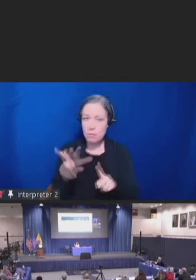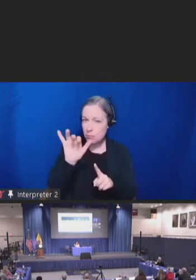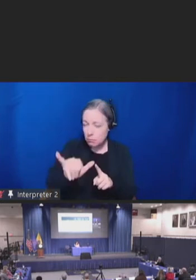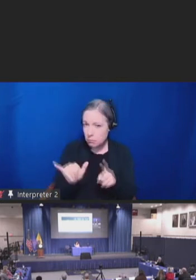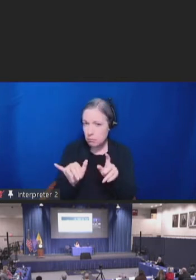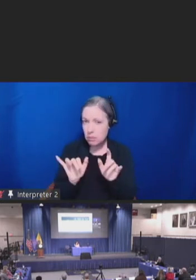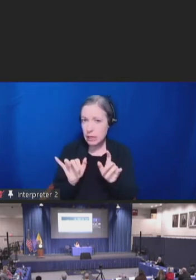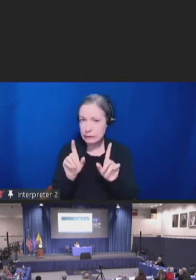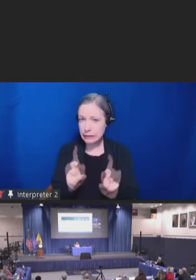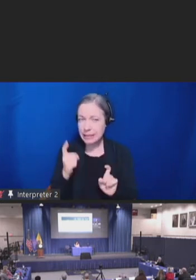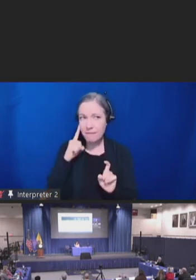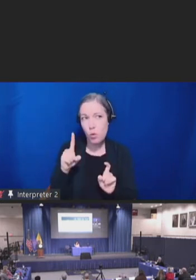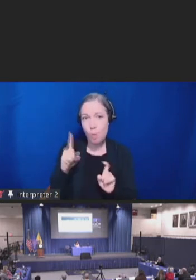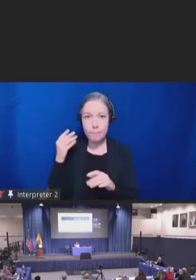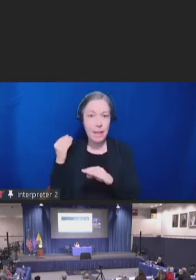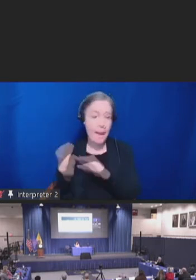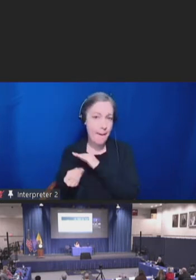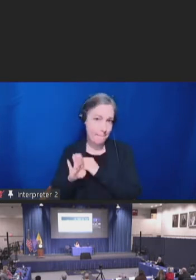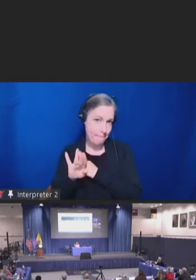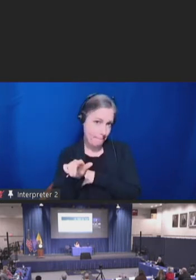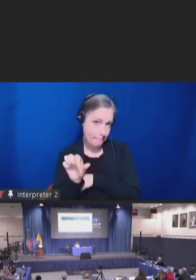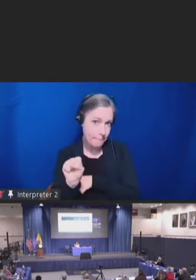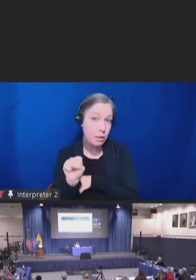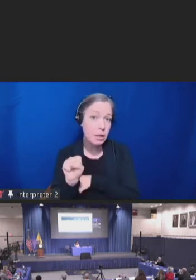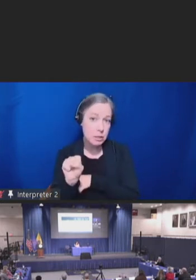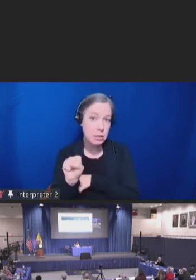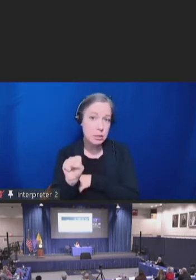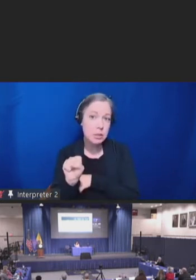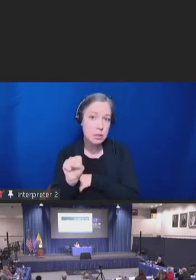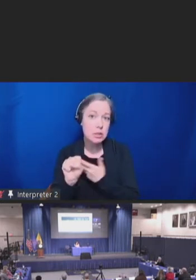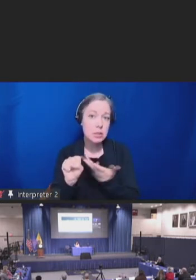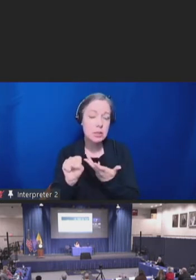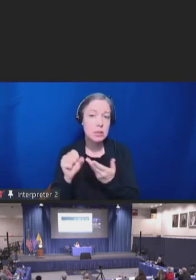We won't test for all forms of bias, but some forms of bias and confounding.